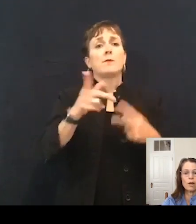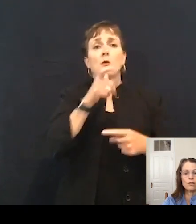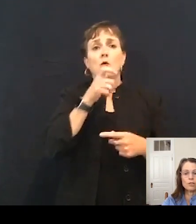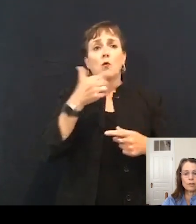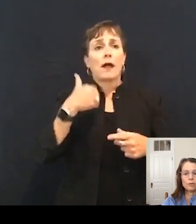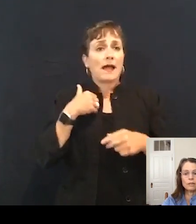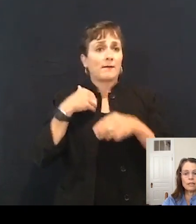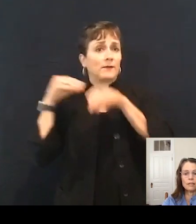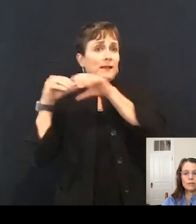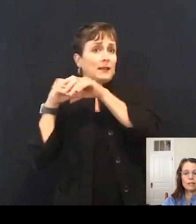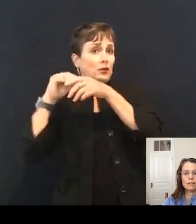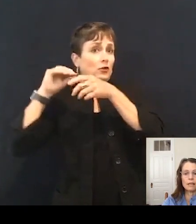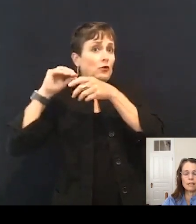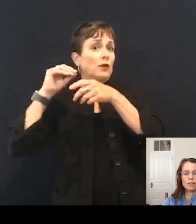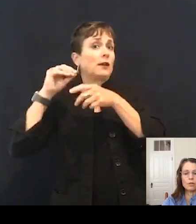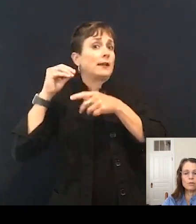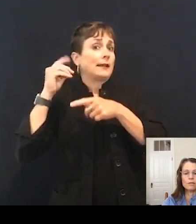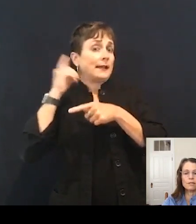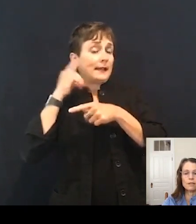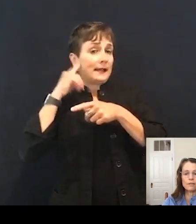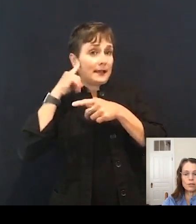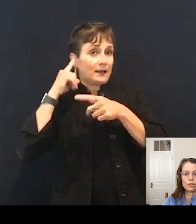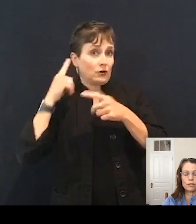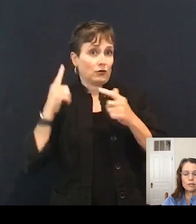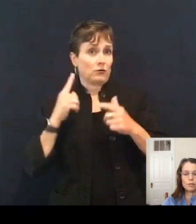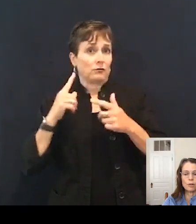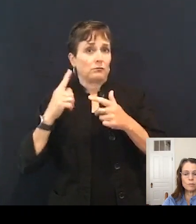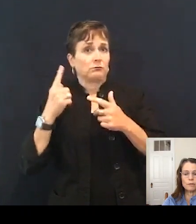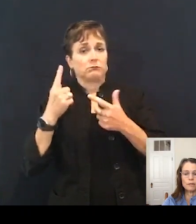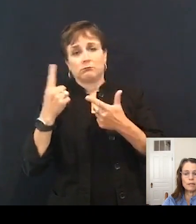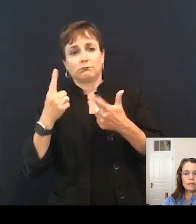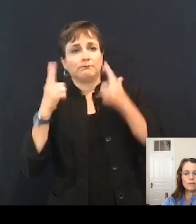are generally given a diagnosis of Usher syndrome.